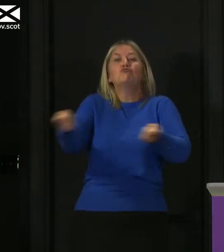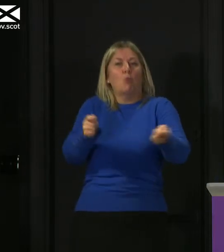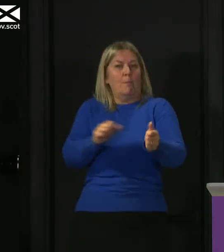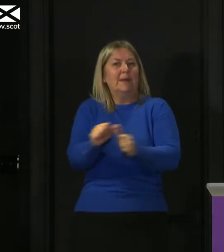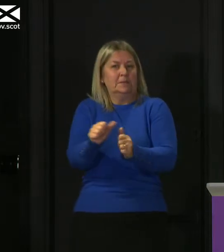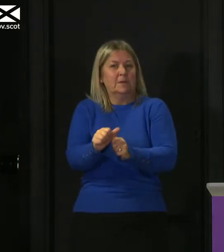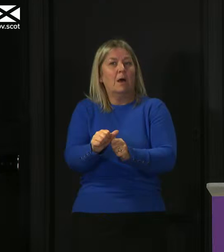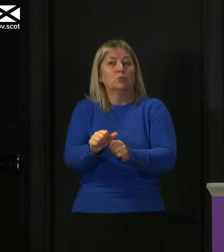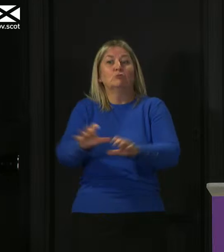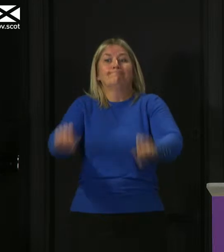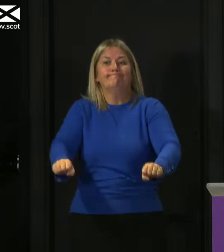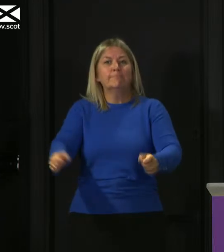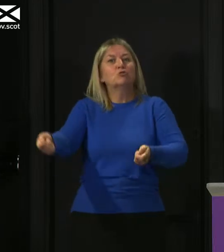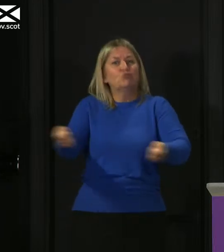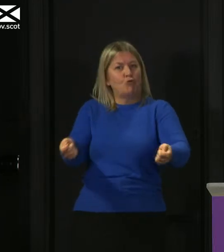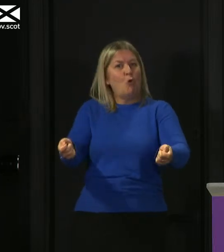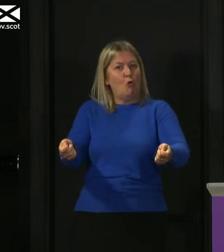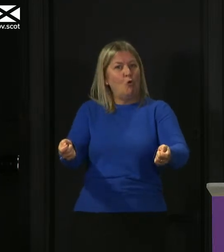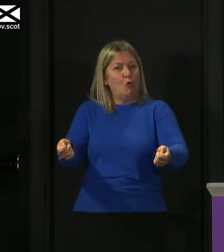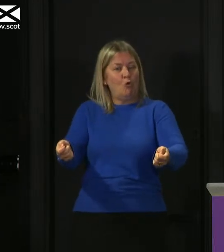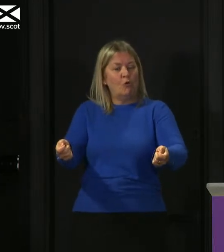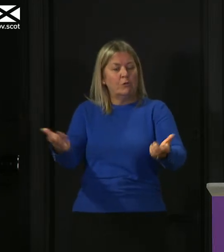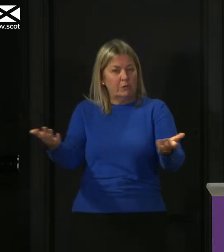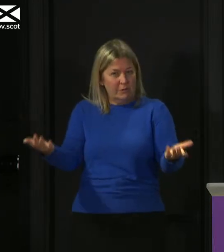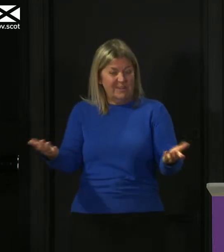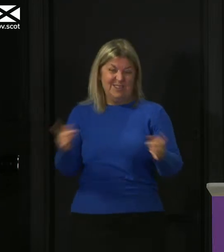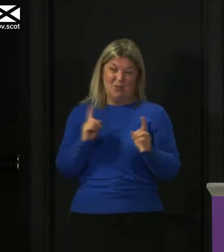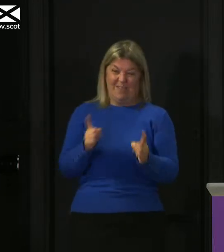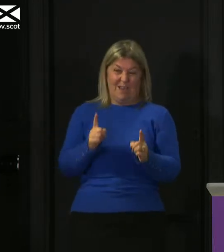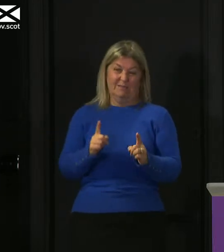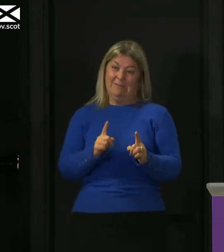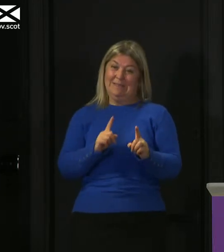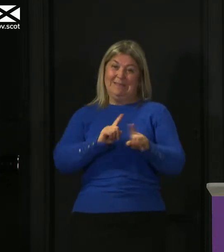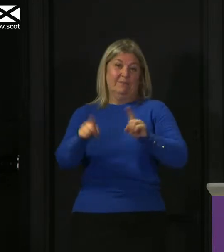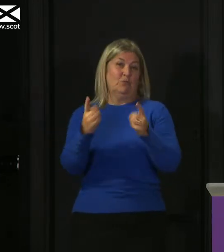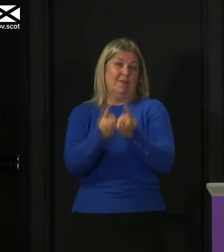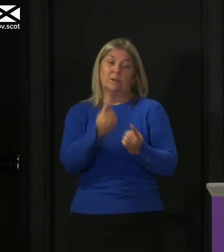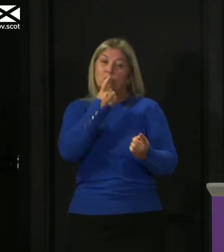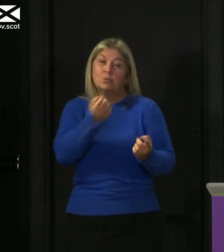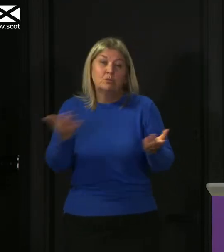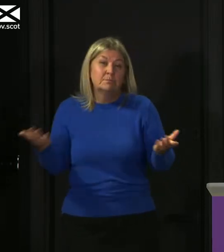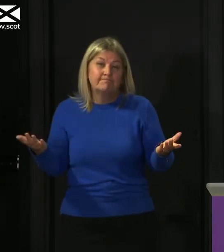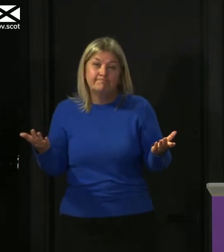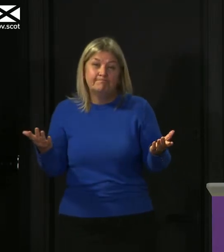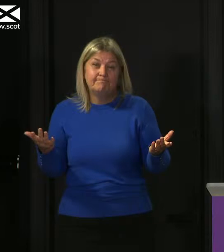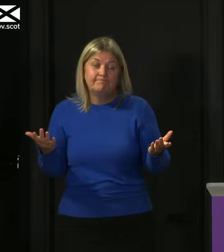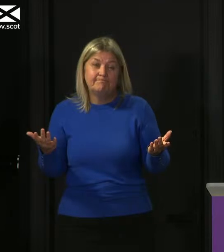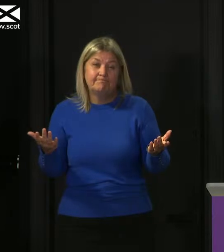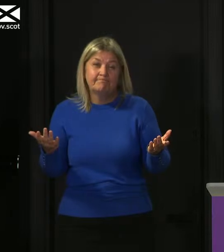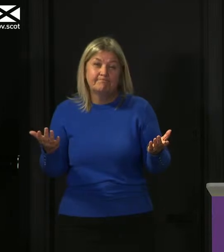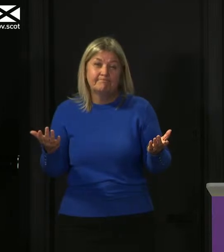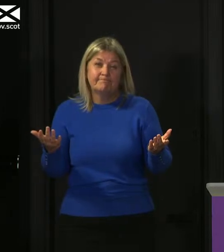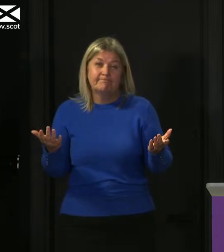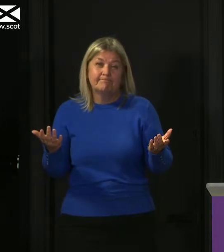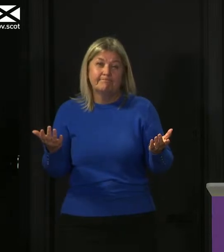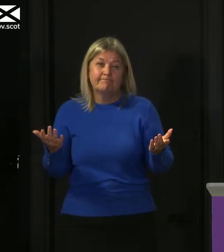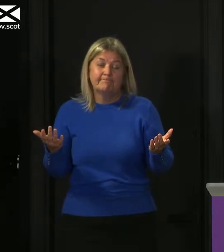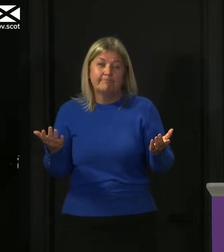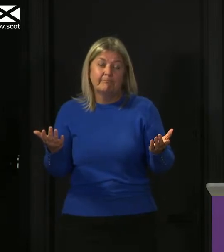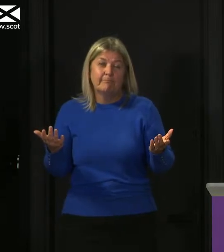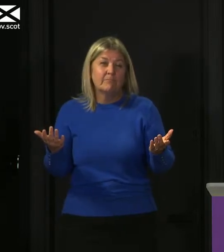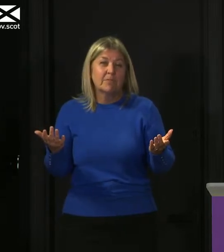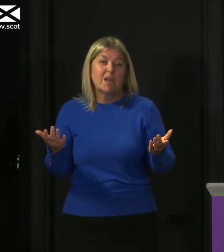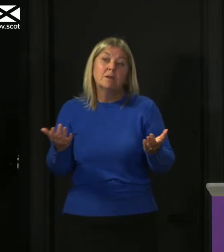that could be a number of different things. But equally, it could be that a number of